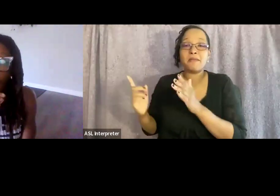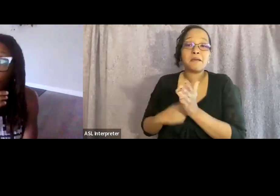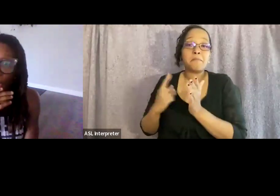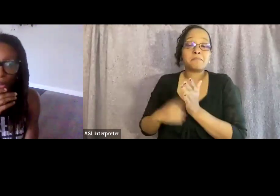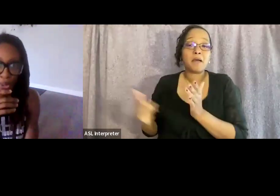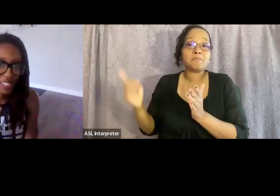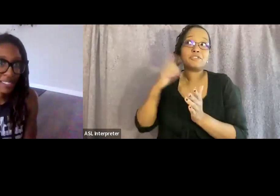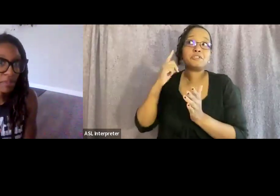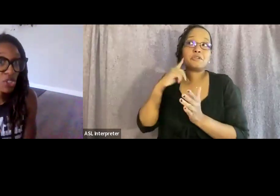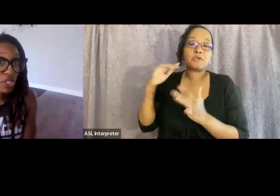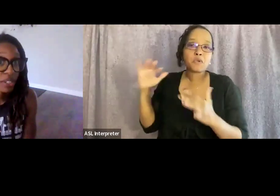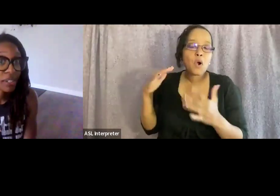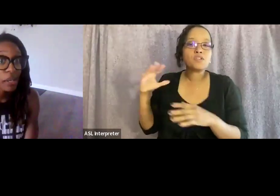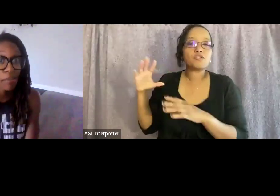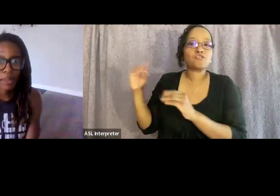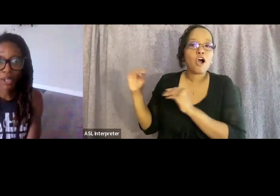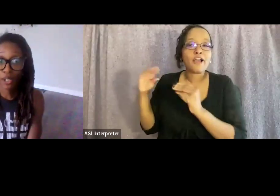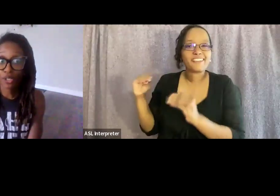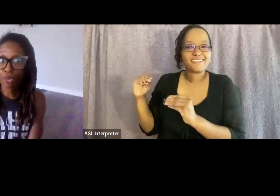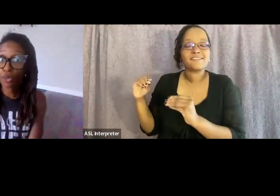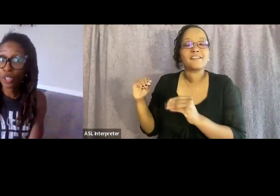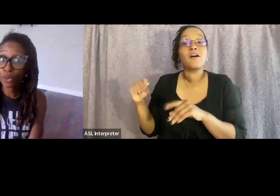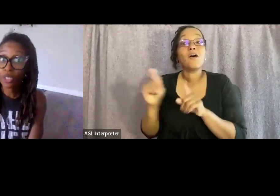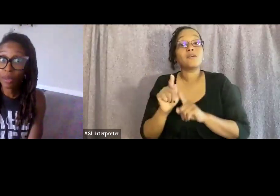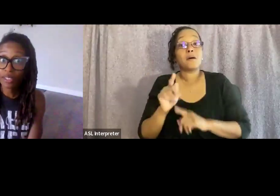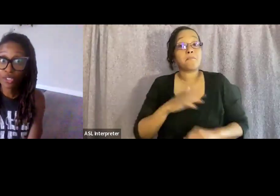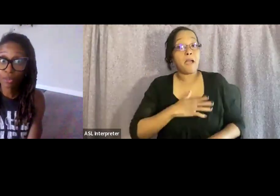My mother, who has dementia, maybe also moving through the space.